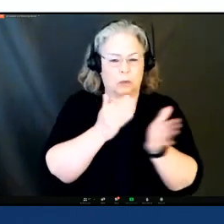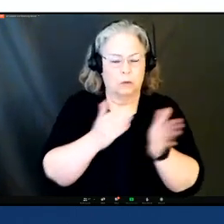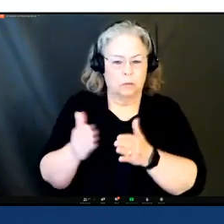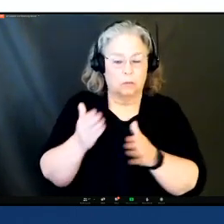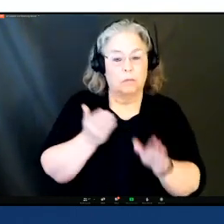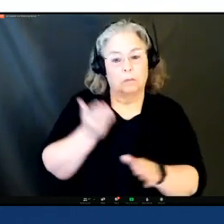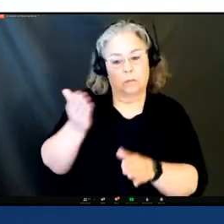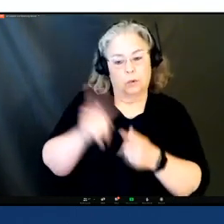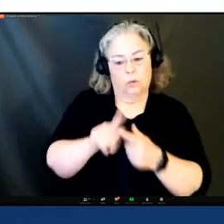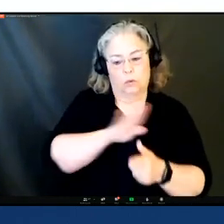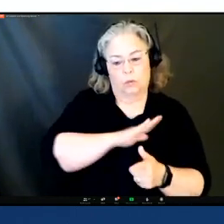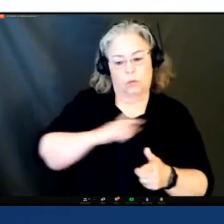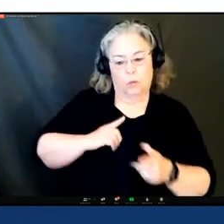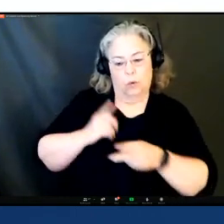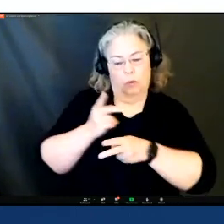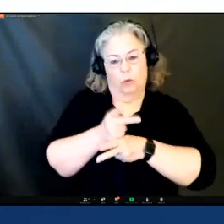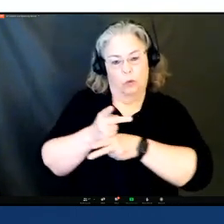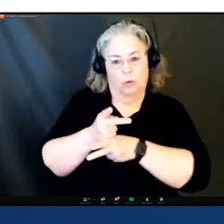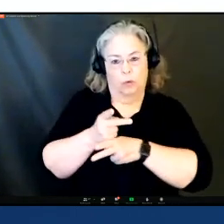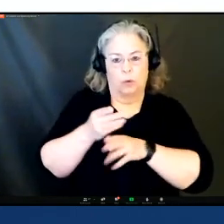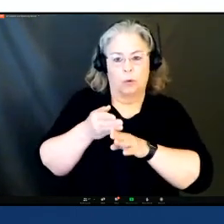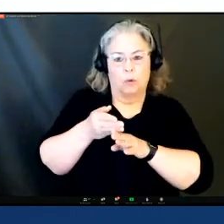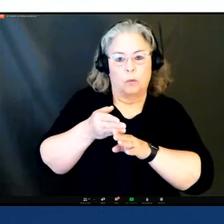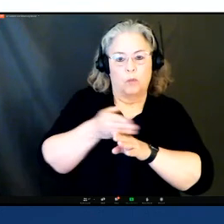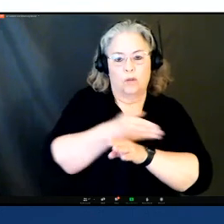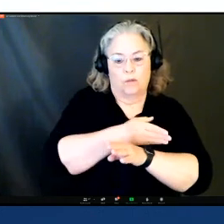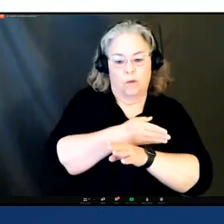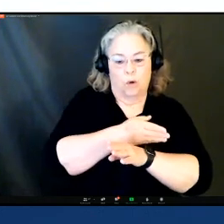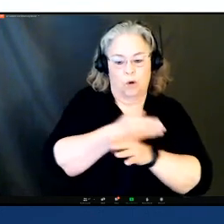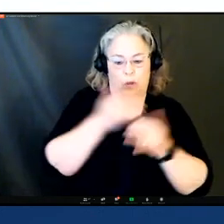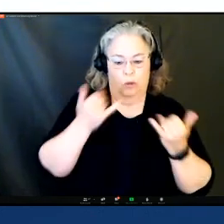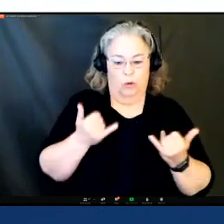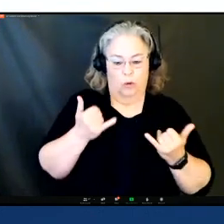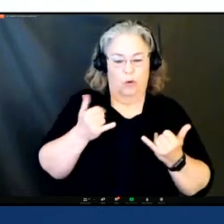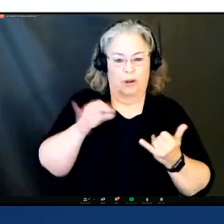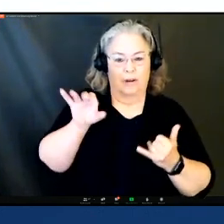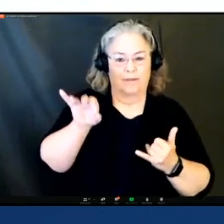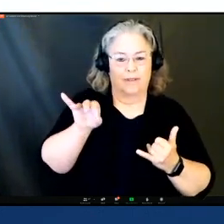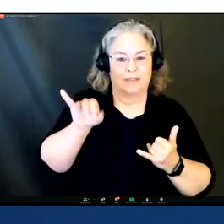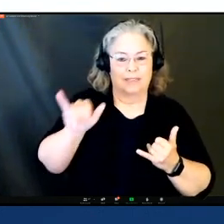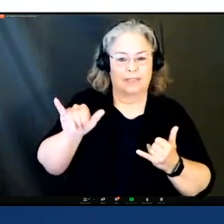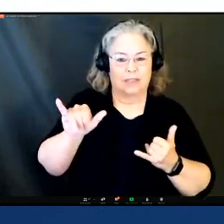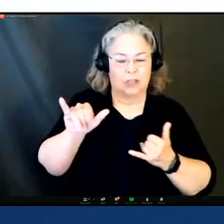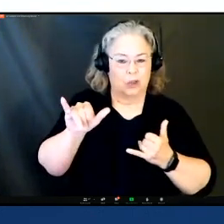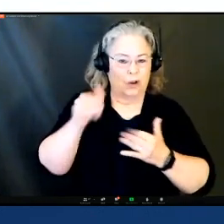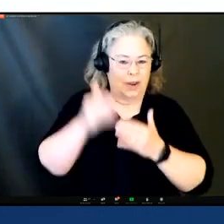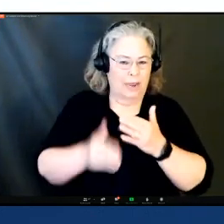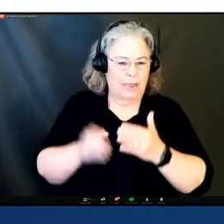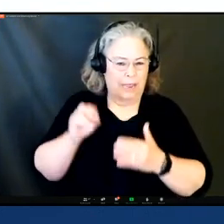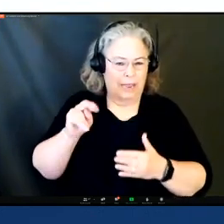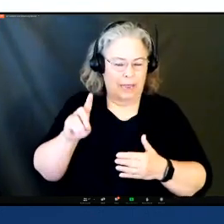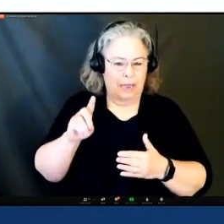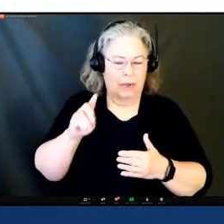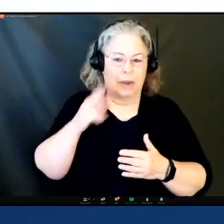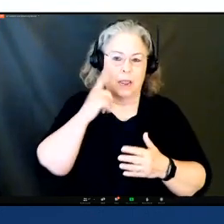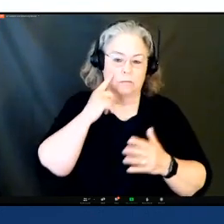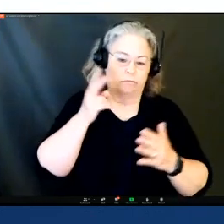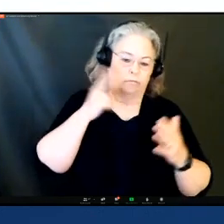of Supervisors before the end of the current fiscal year and is generally available for review ten days prior to the board meeting, where it will be heard.